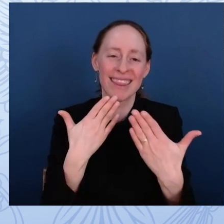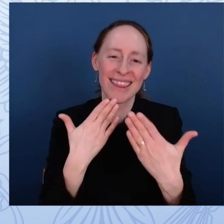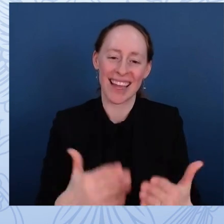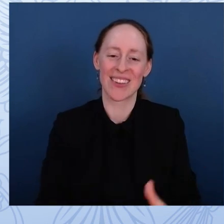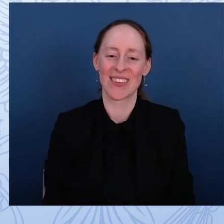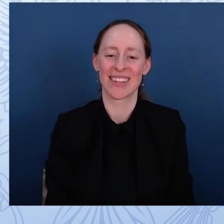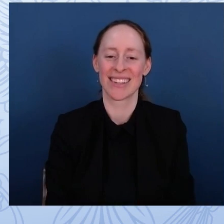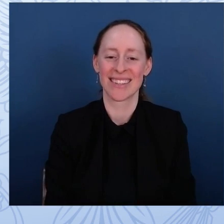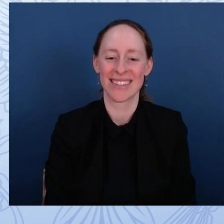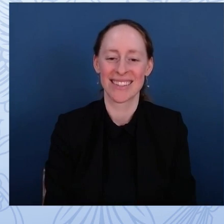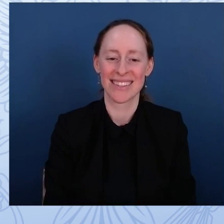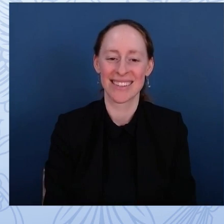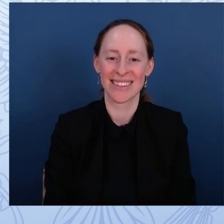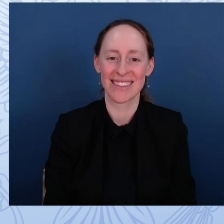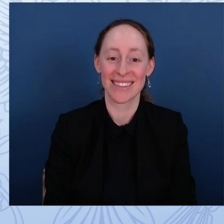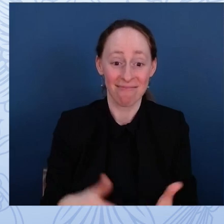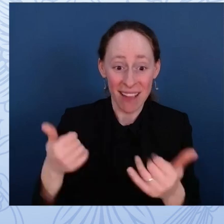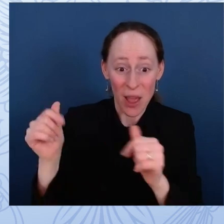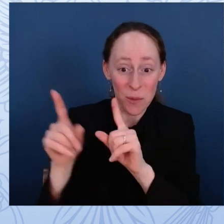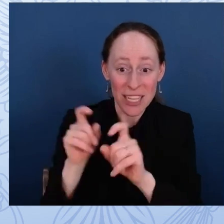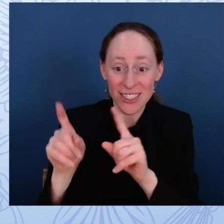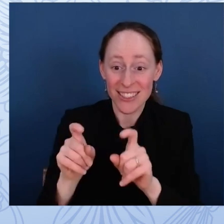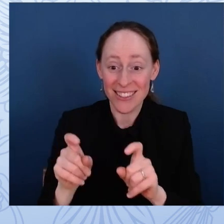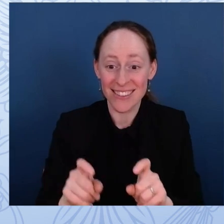The Press: Is there a dietary restriction you have to take into consideration?